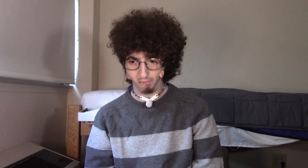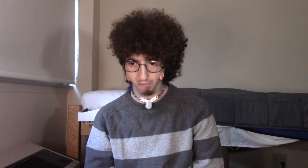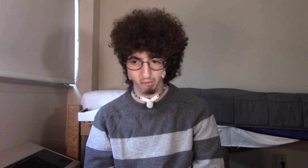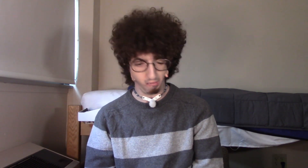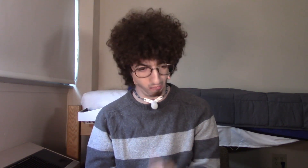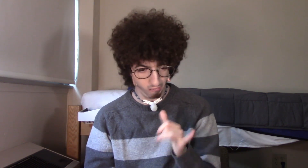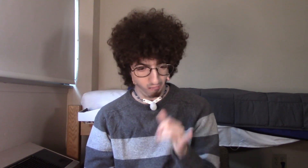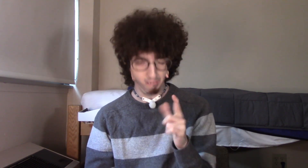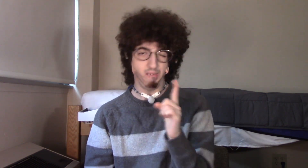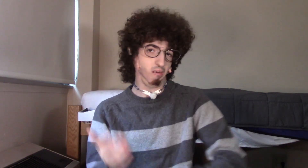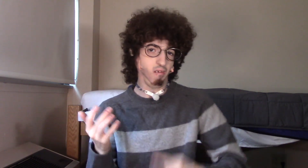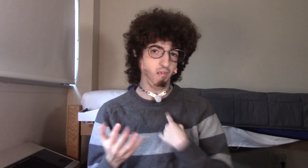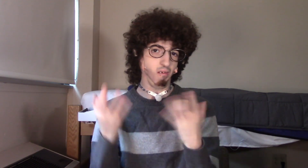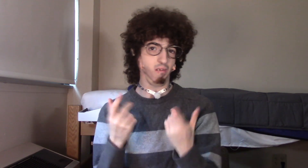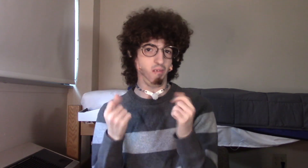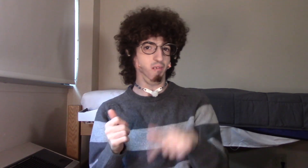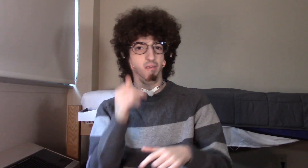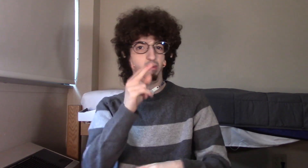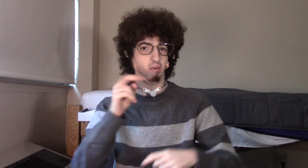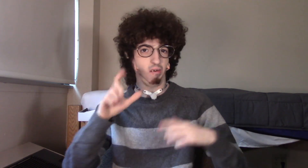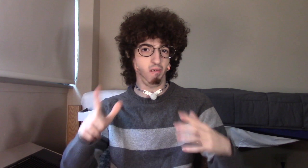So yeah, that's what I want to do on this channel